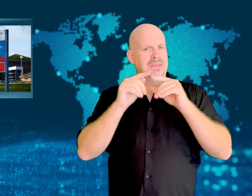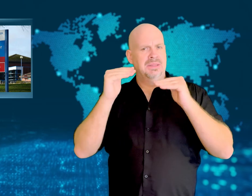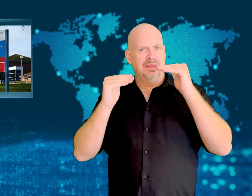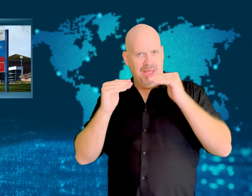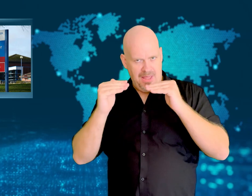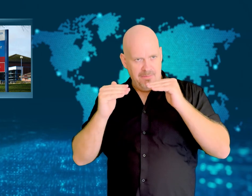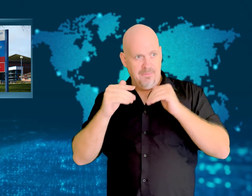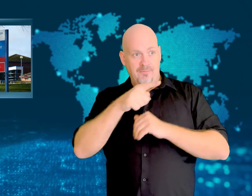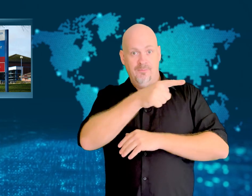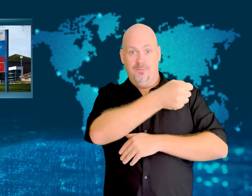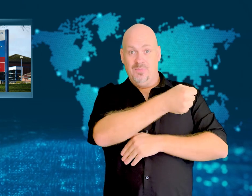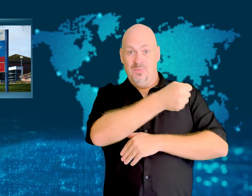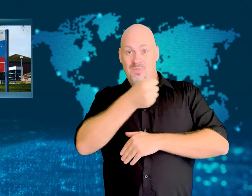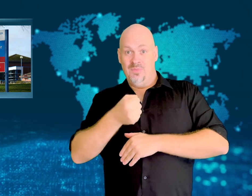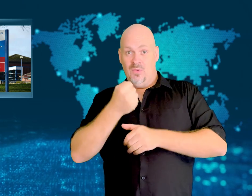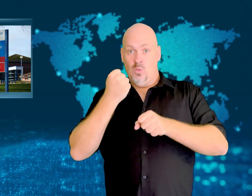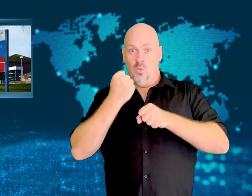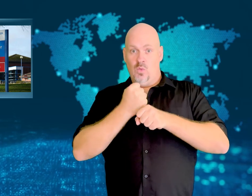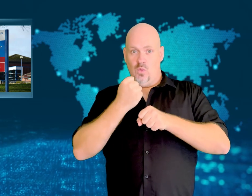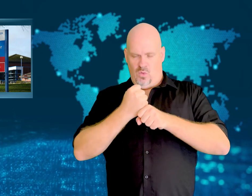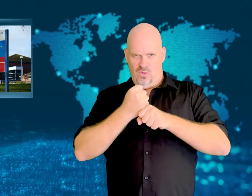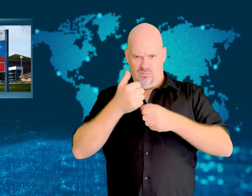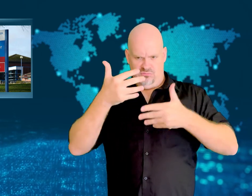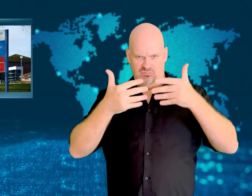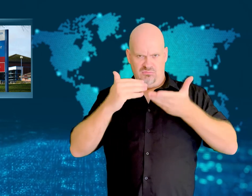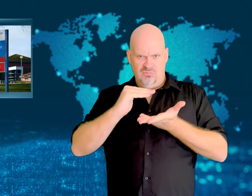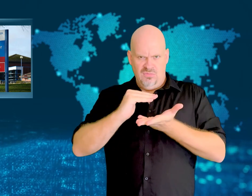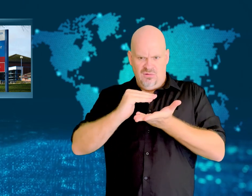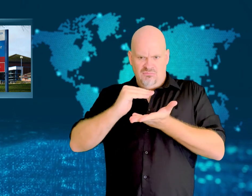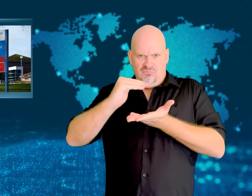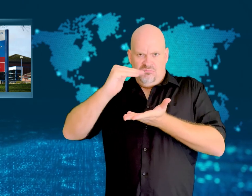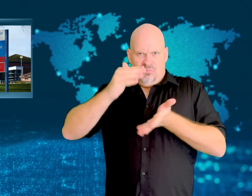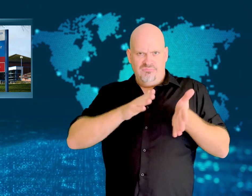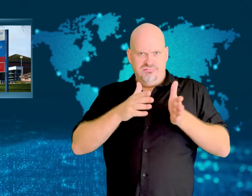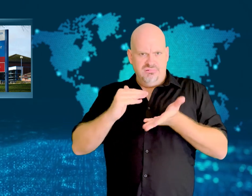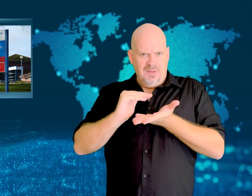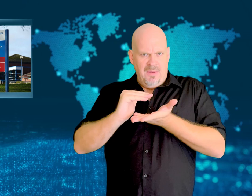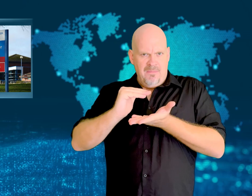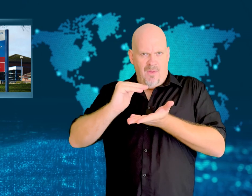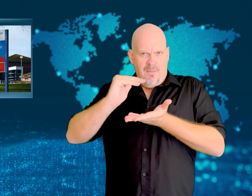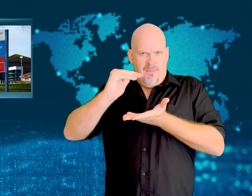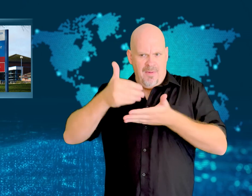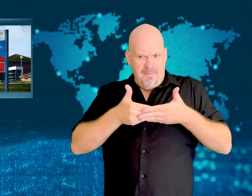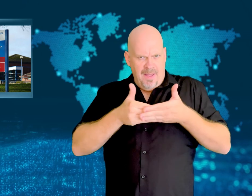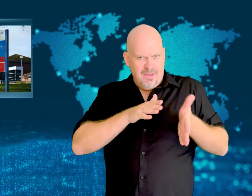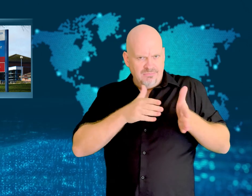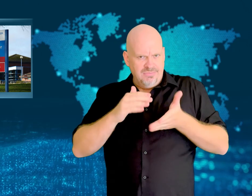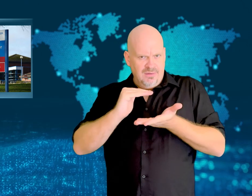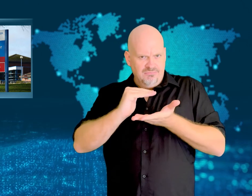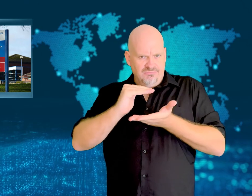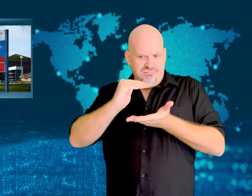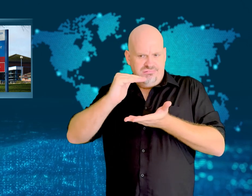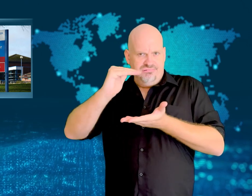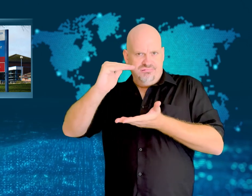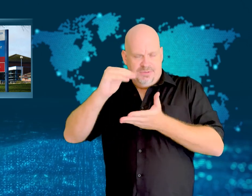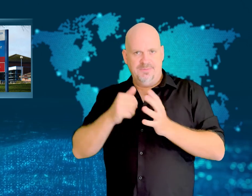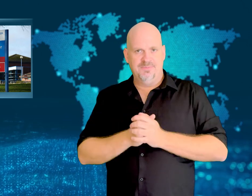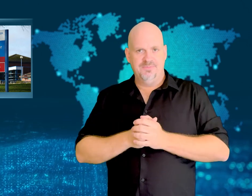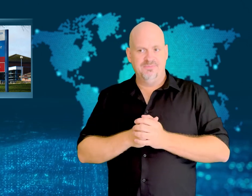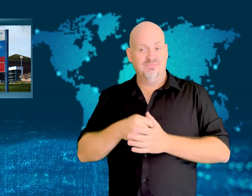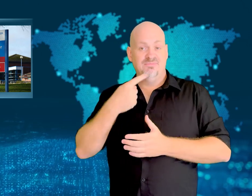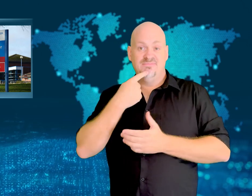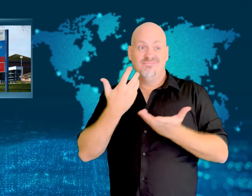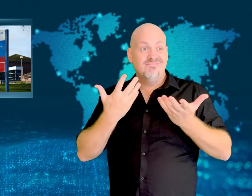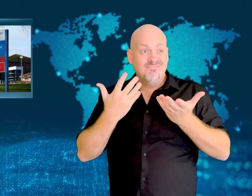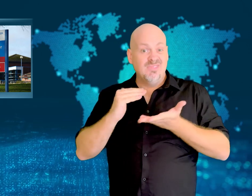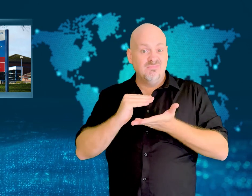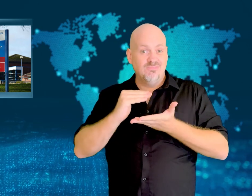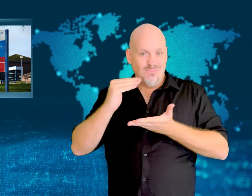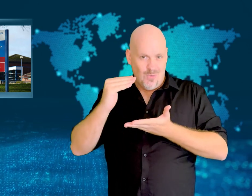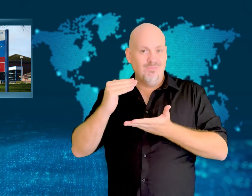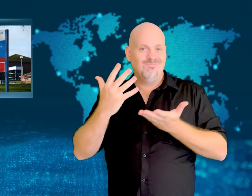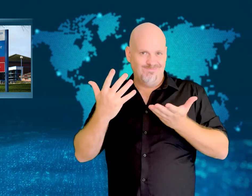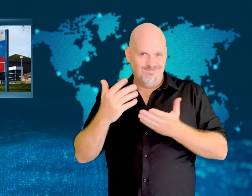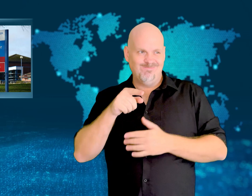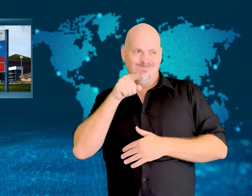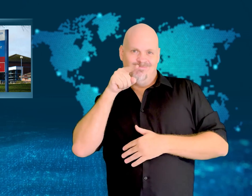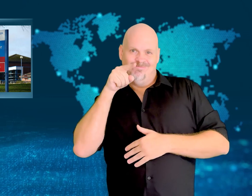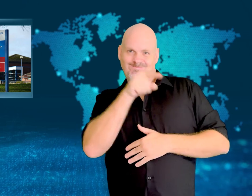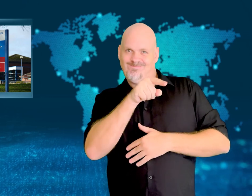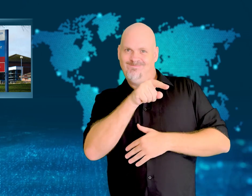Then there was a significant rise in the number of babies who died.